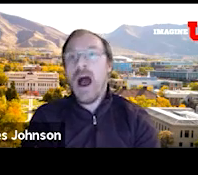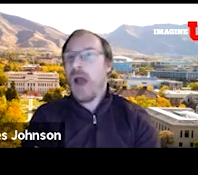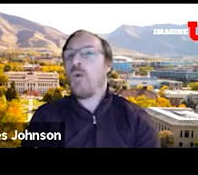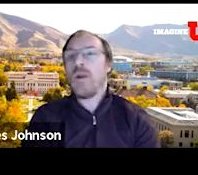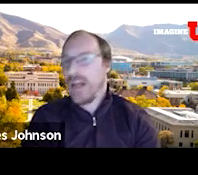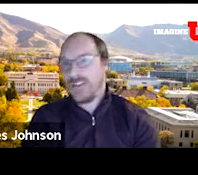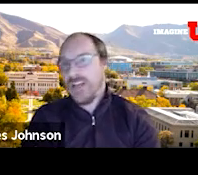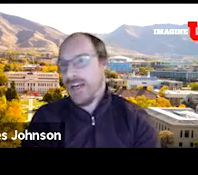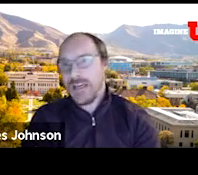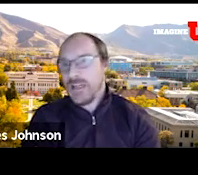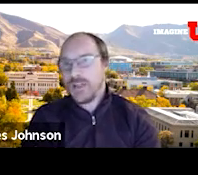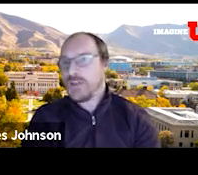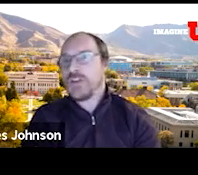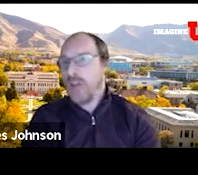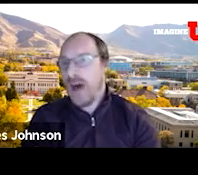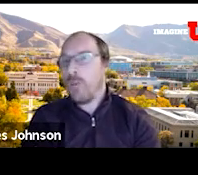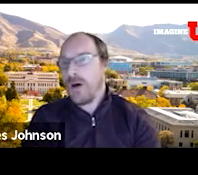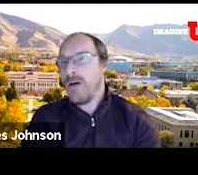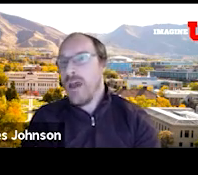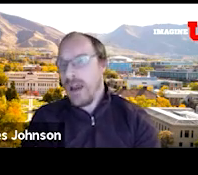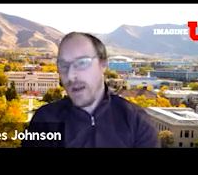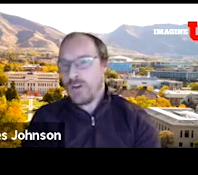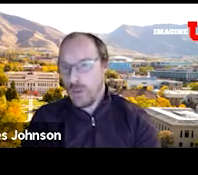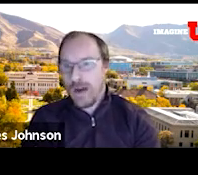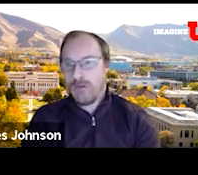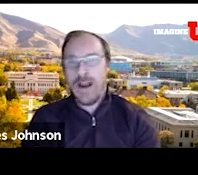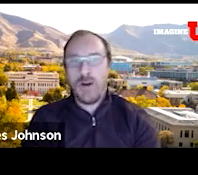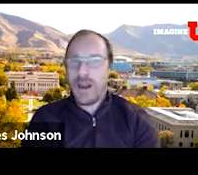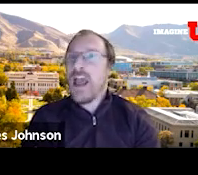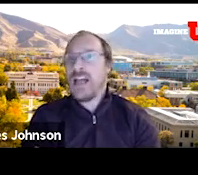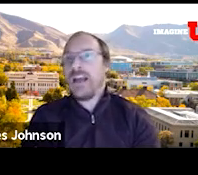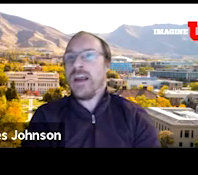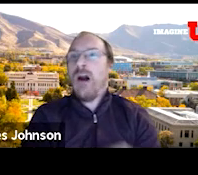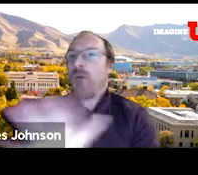I wouldn't hesitate to help them and I would do whatever I could.